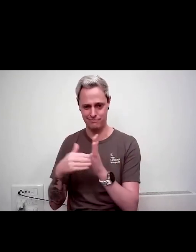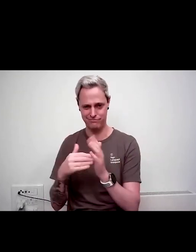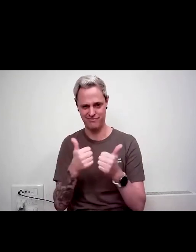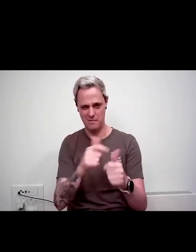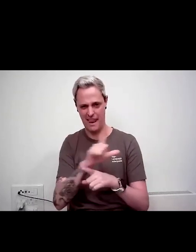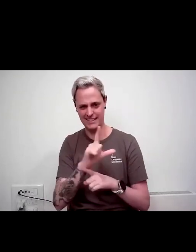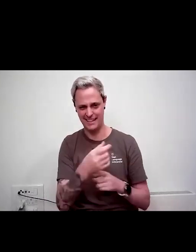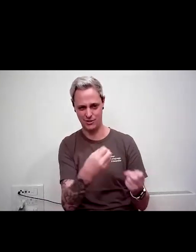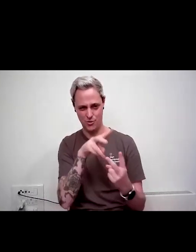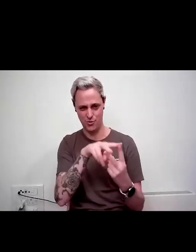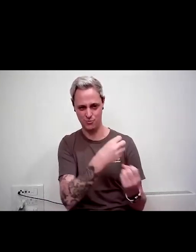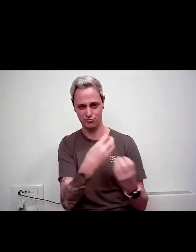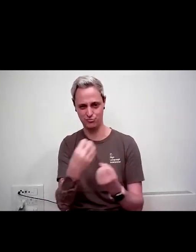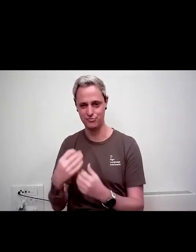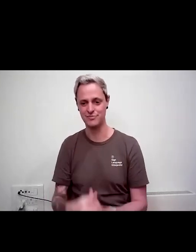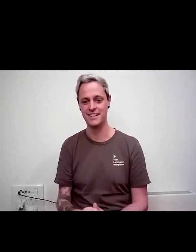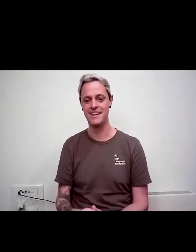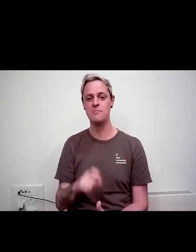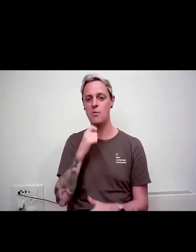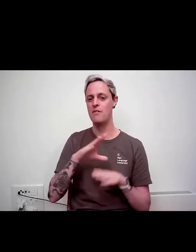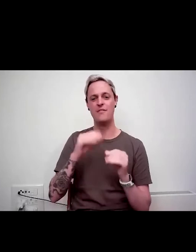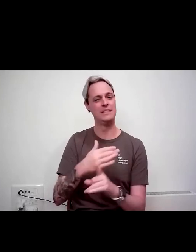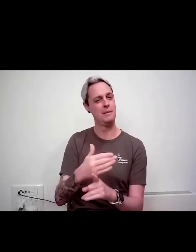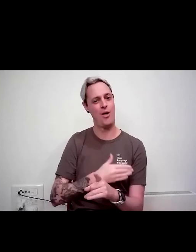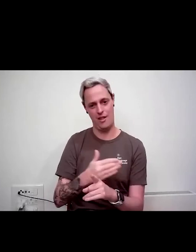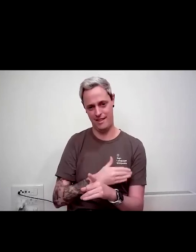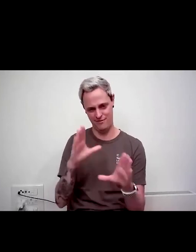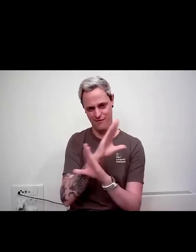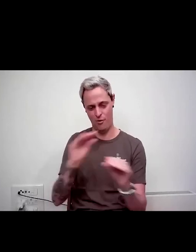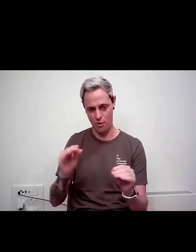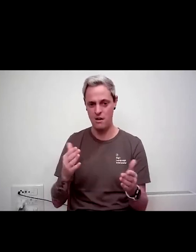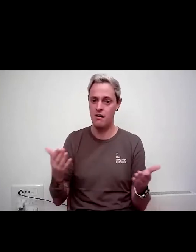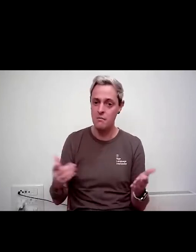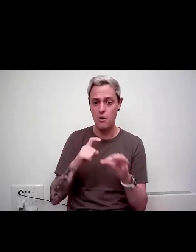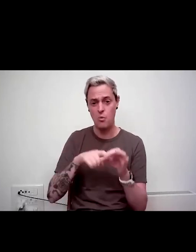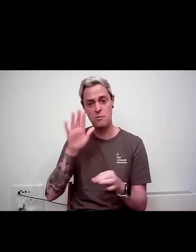The session's going to finish slightly earlier than advertised, at about quarter past five